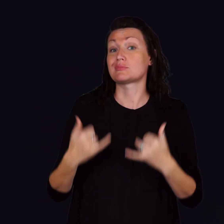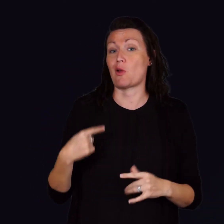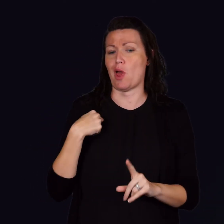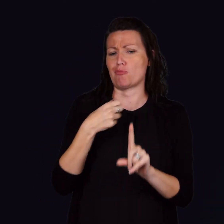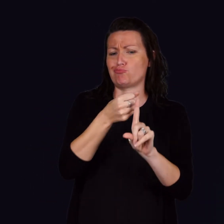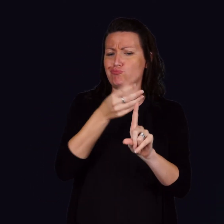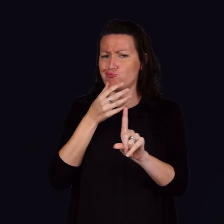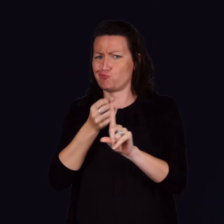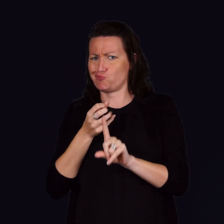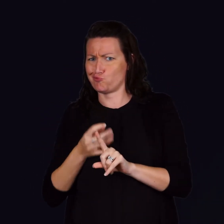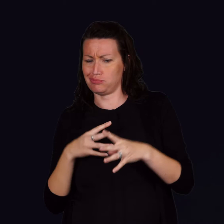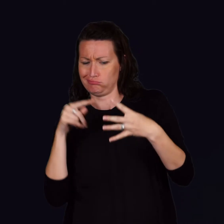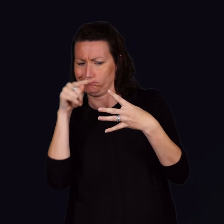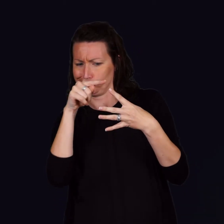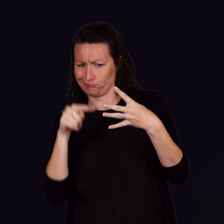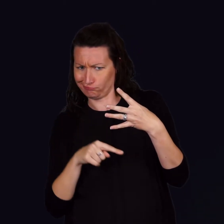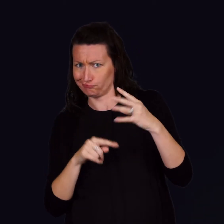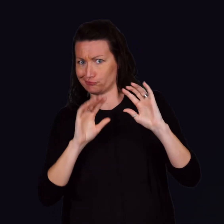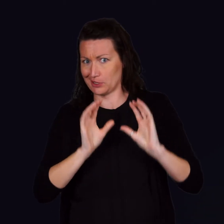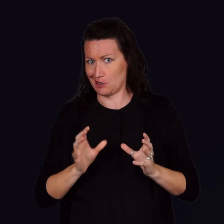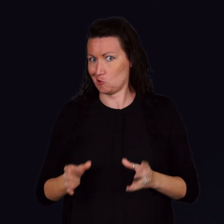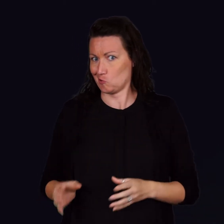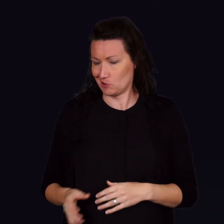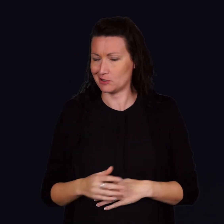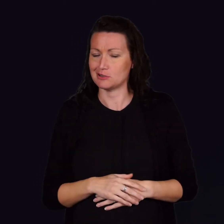The 4 categories are: